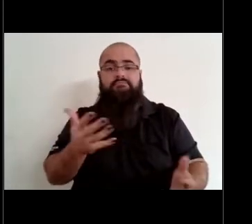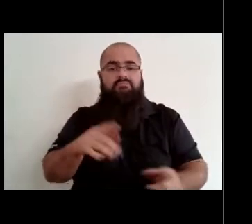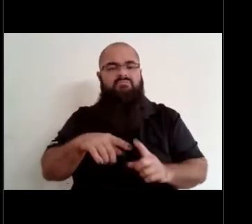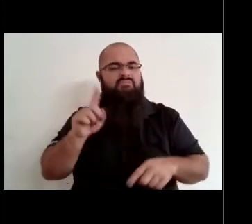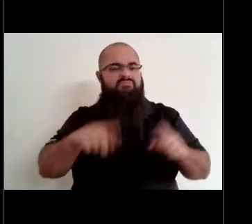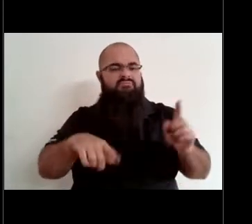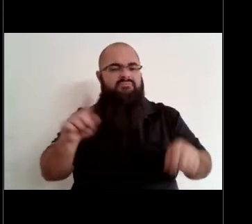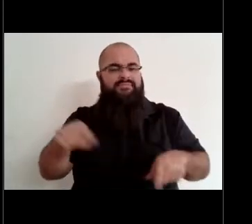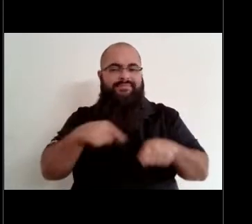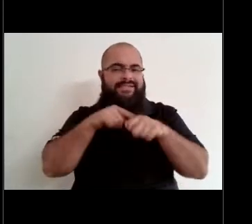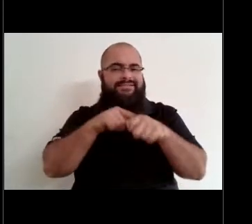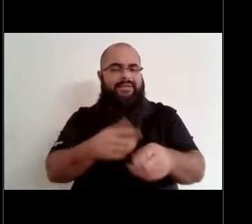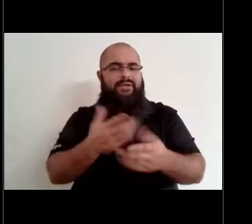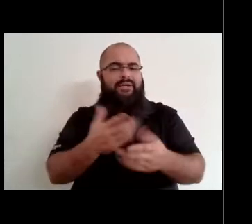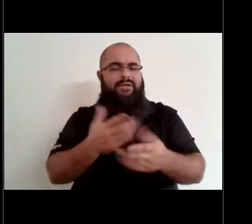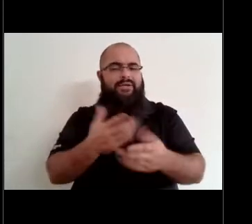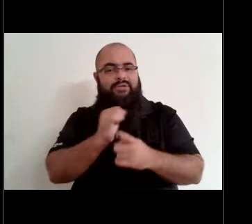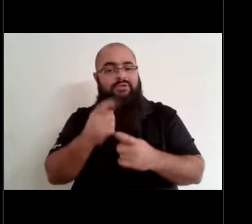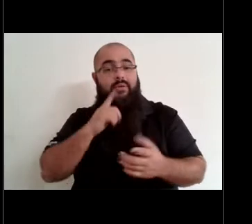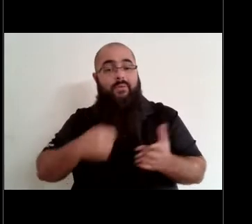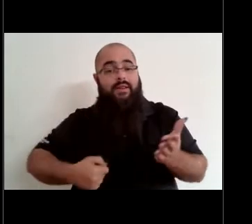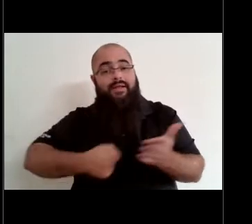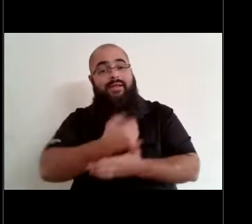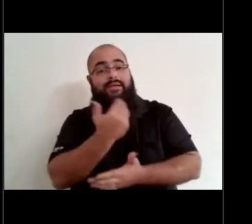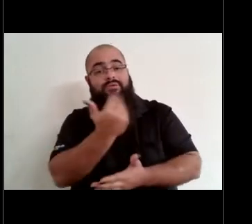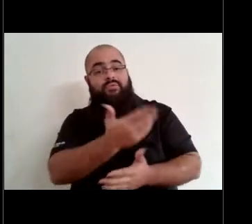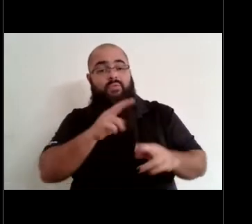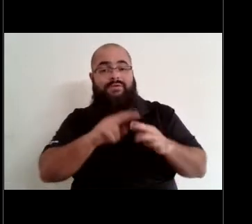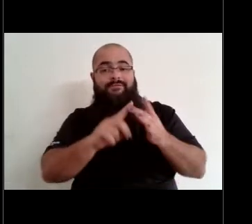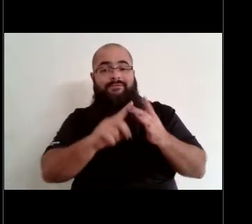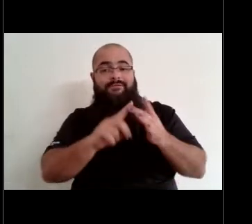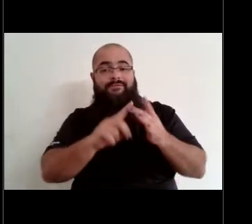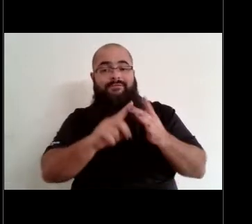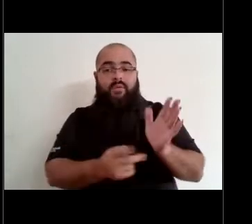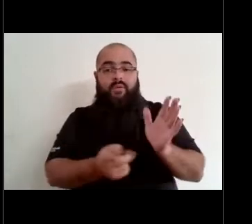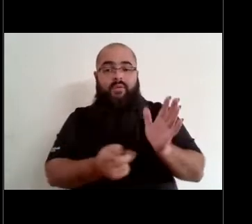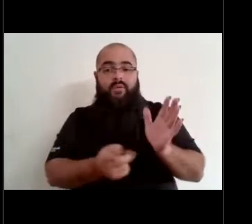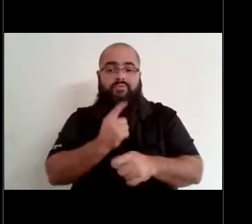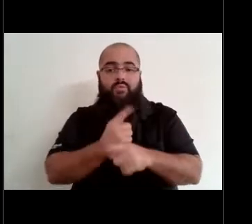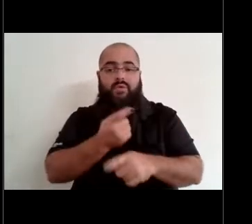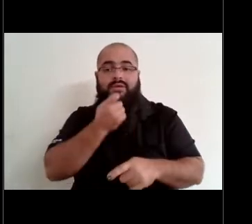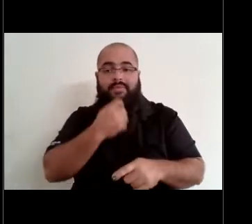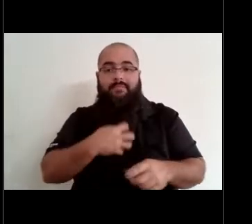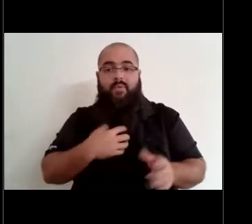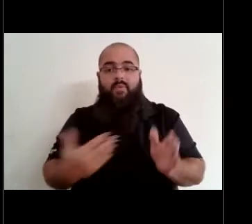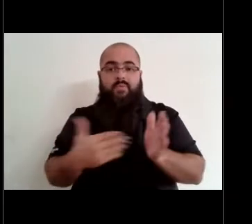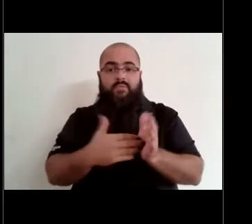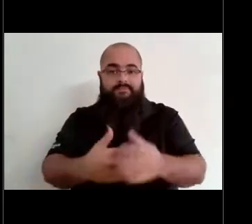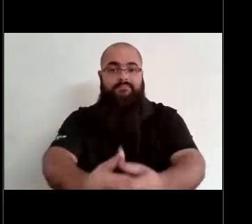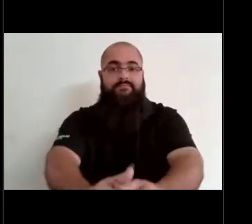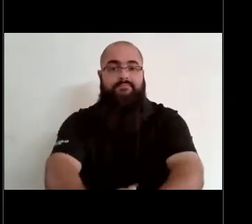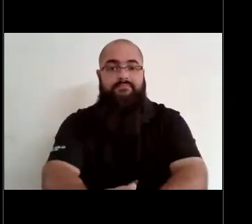any conversations or negotiations with the other party, or whether or not they feel comfortable